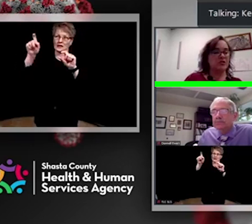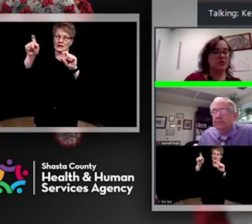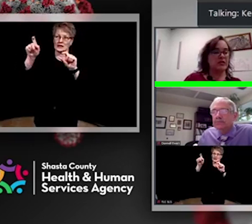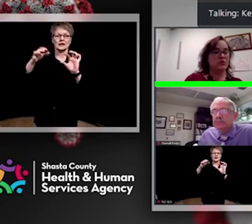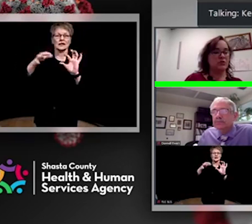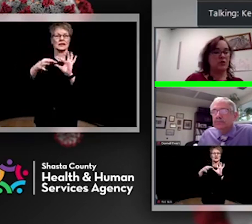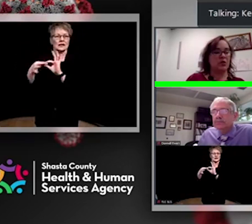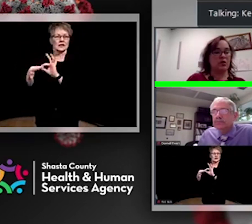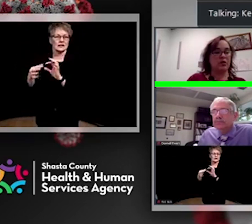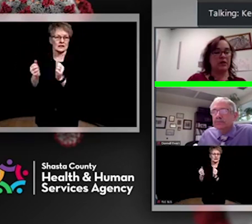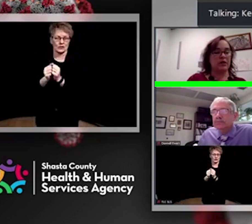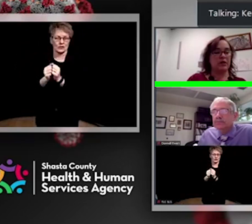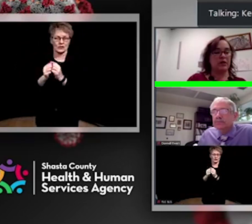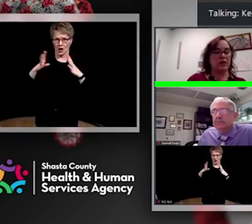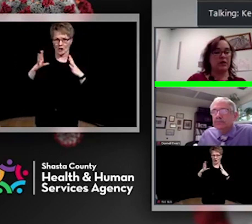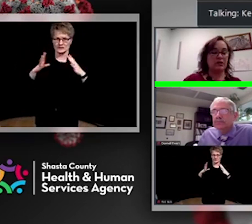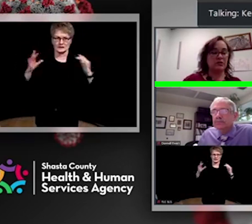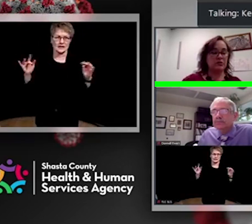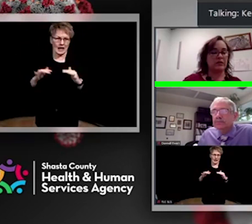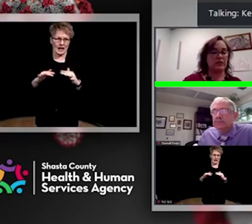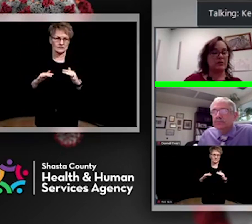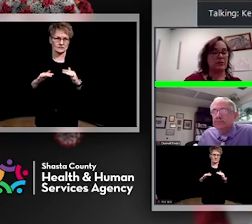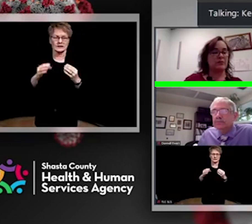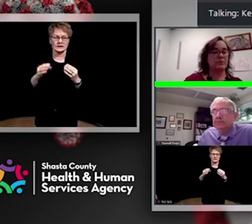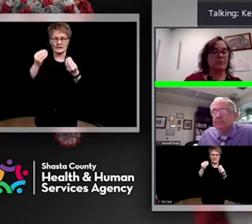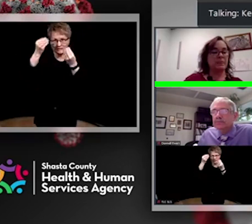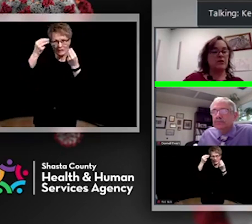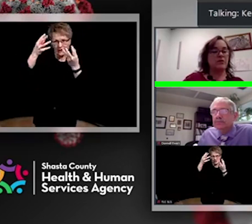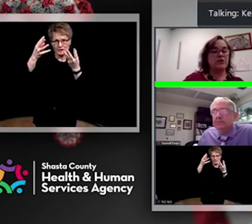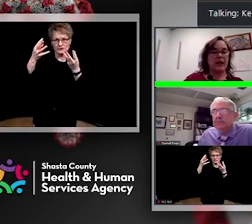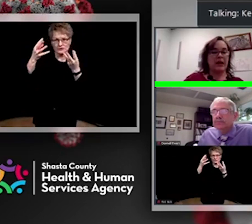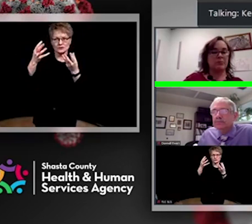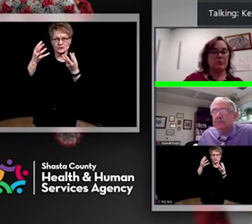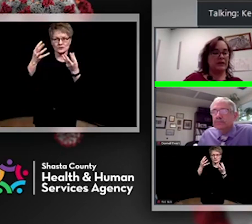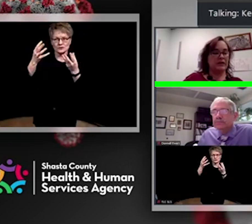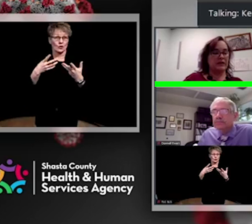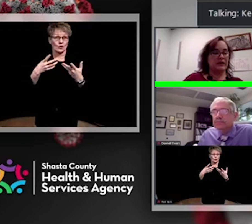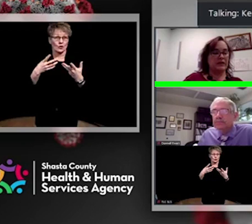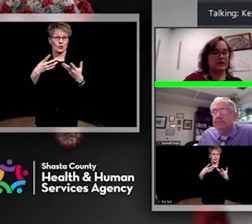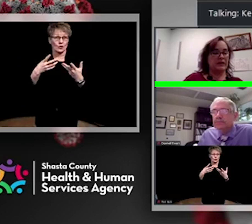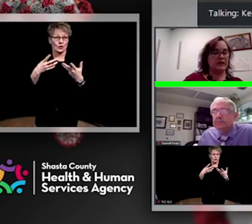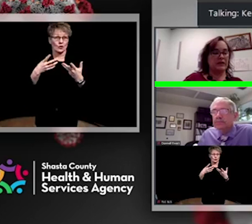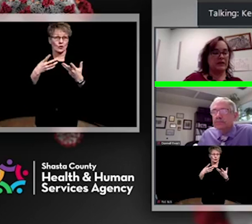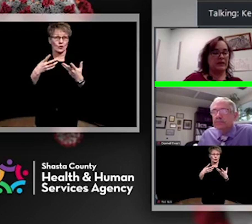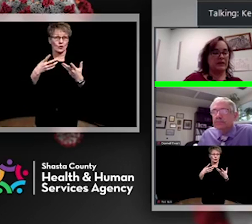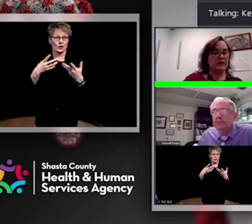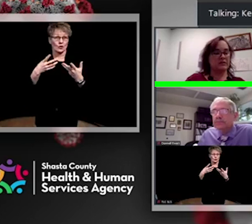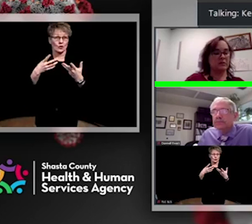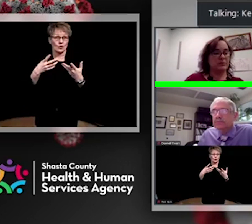but it should give you all a good start with figuring out how to plan those holiday activities